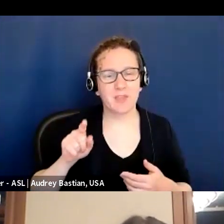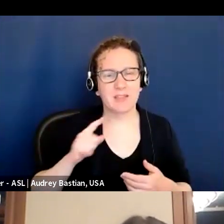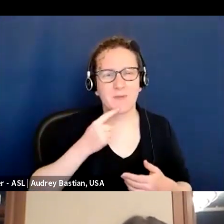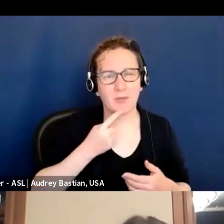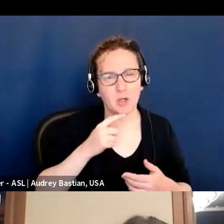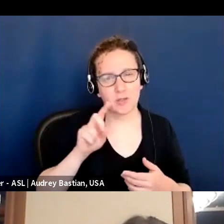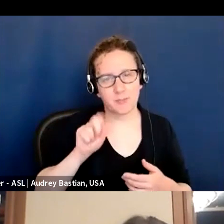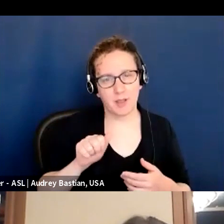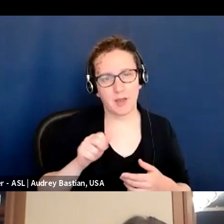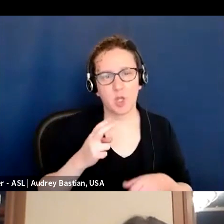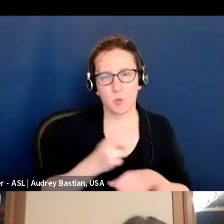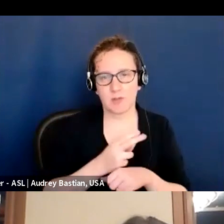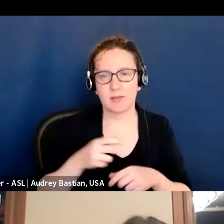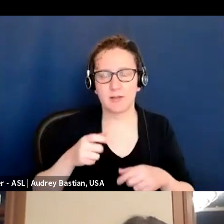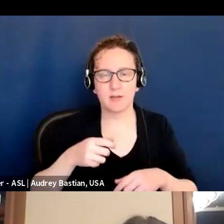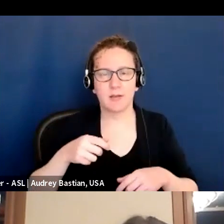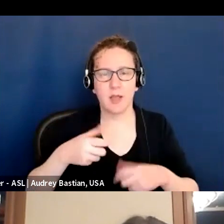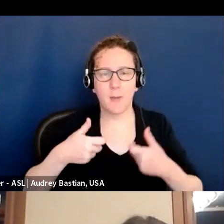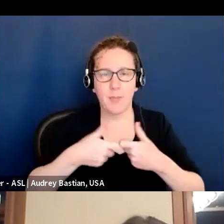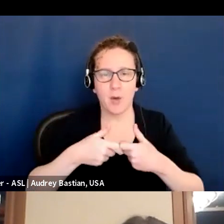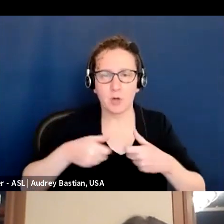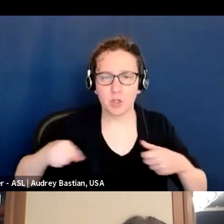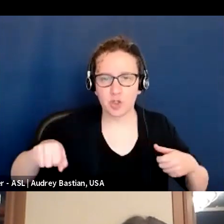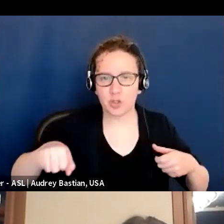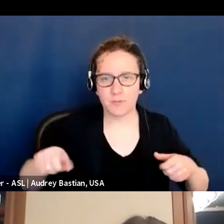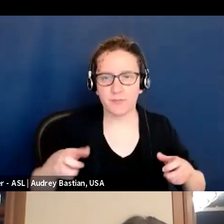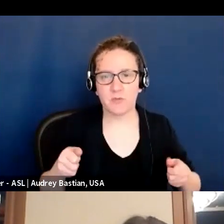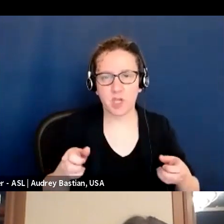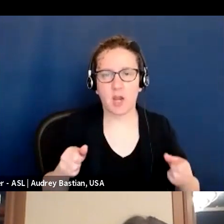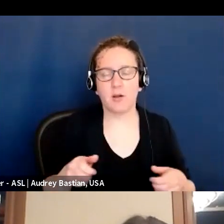used a power chair, and he brought his Argentine PCA with him to the United States.